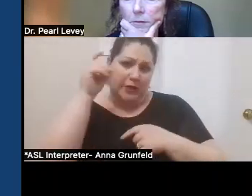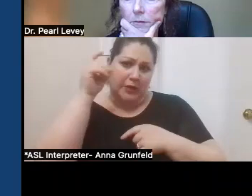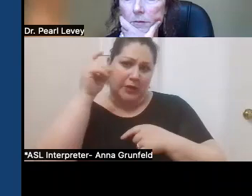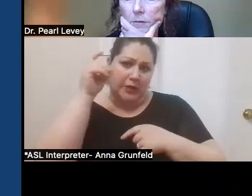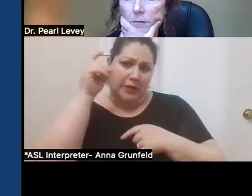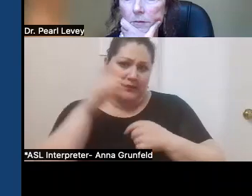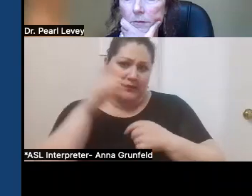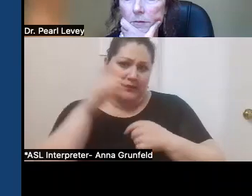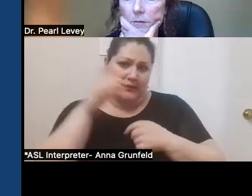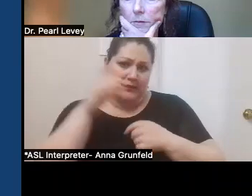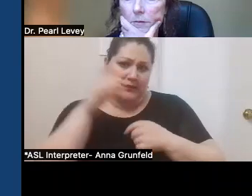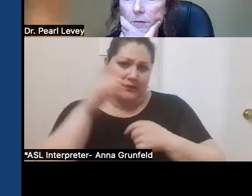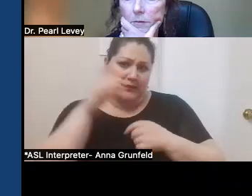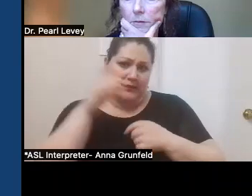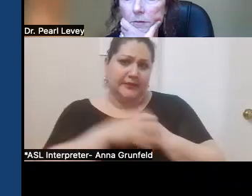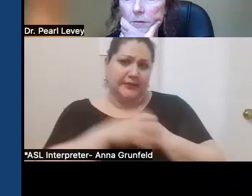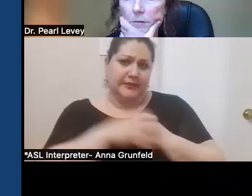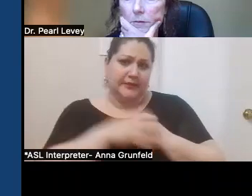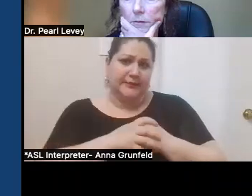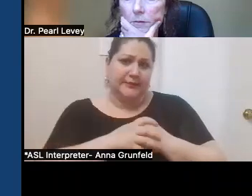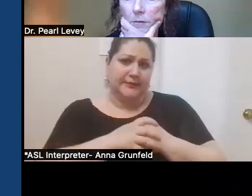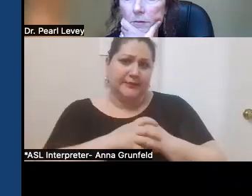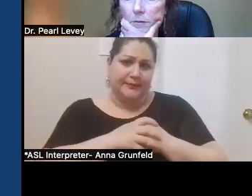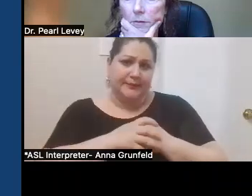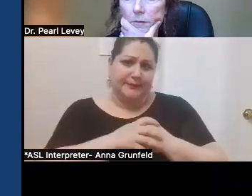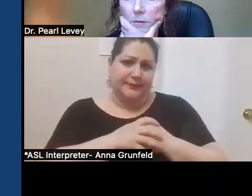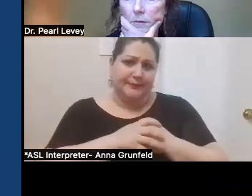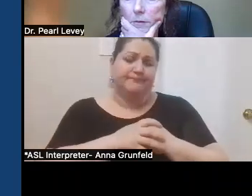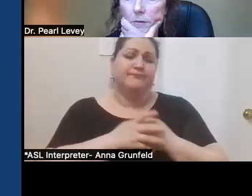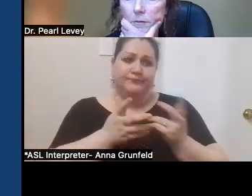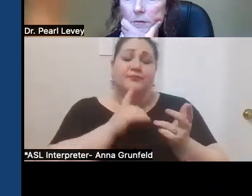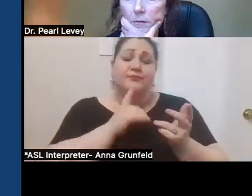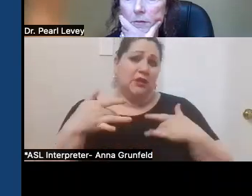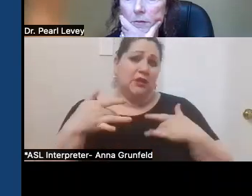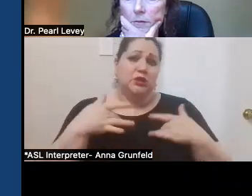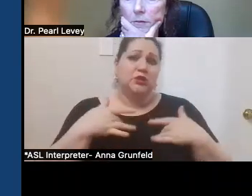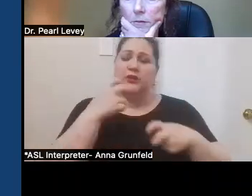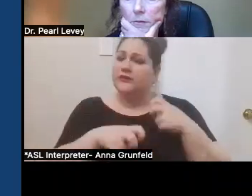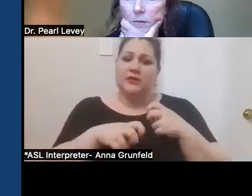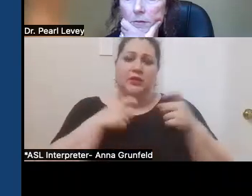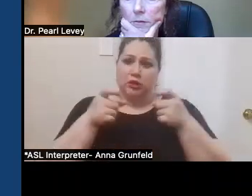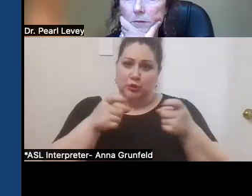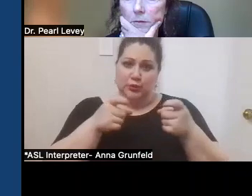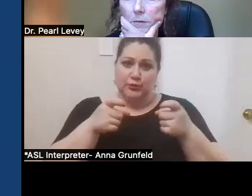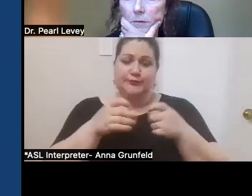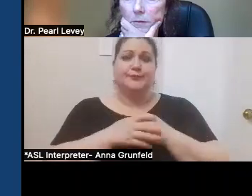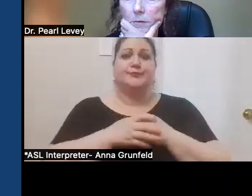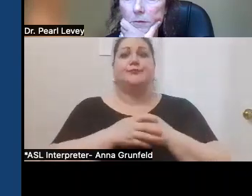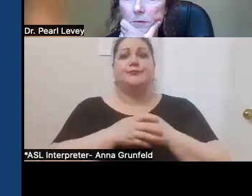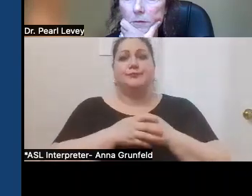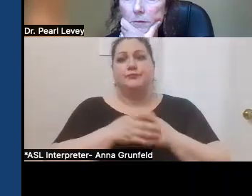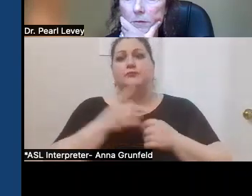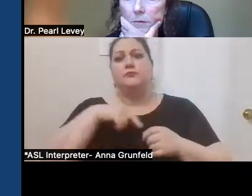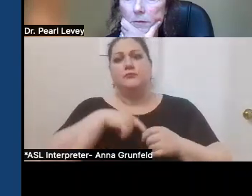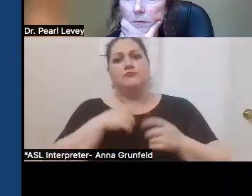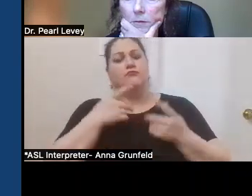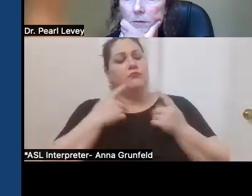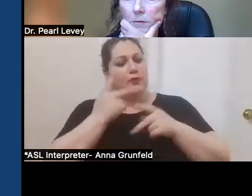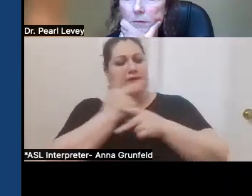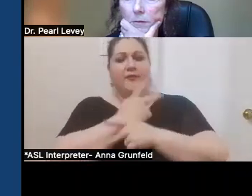It’s a real concern, very difficult to get a handle on and we know we look at ways to address this at individual and systemic levels.